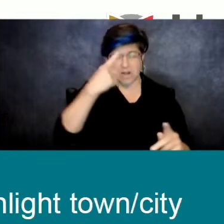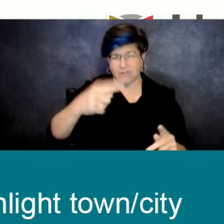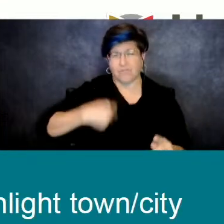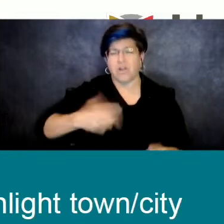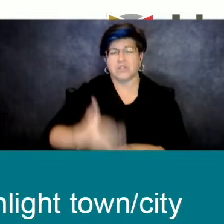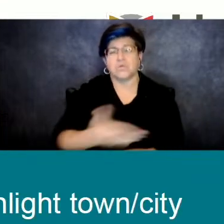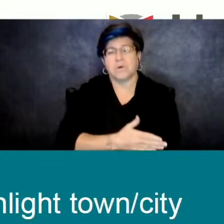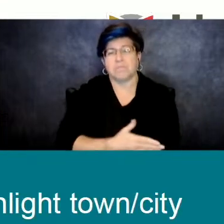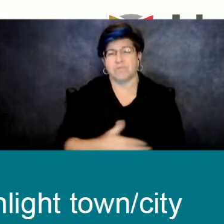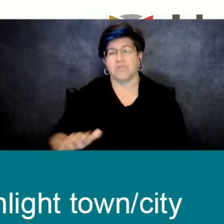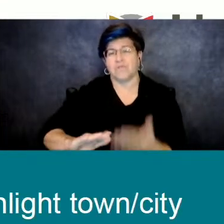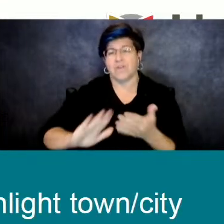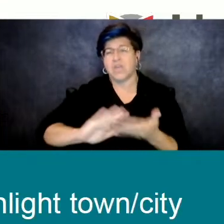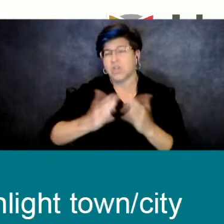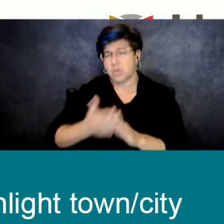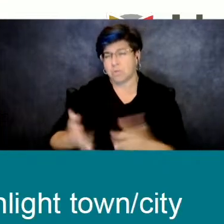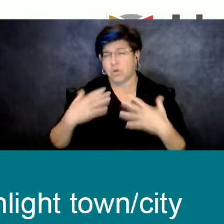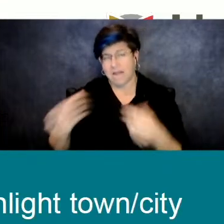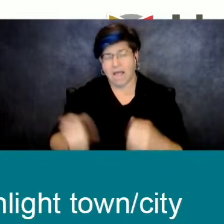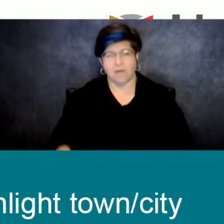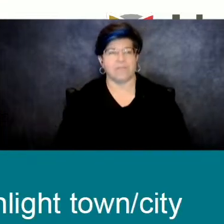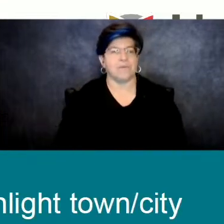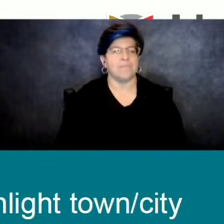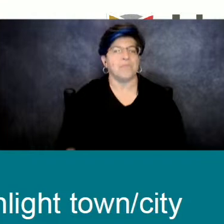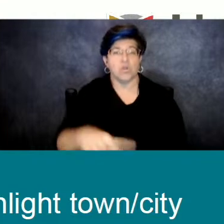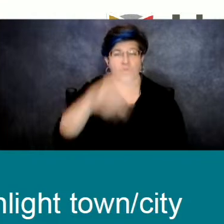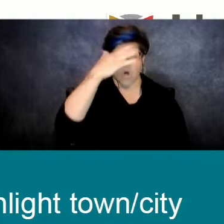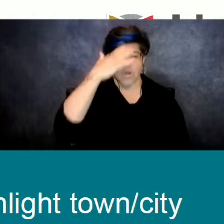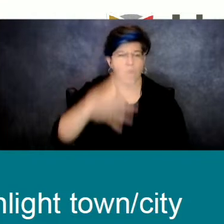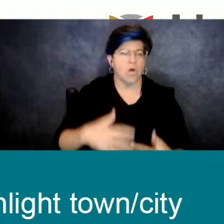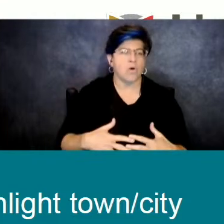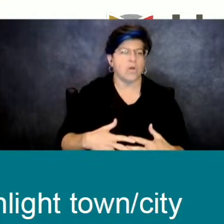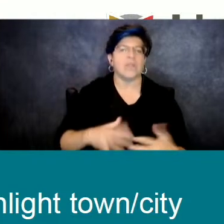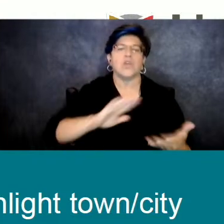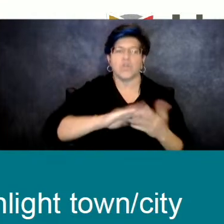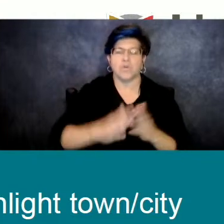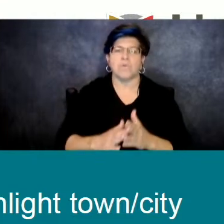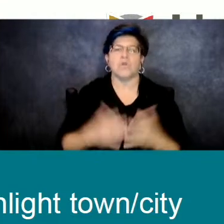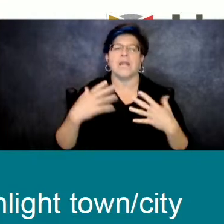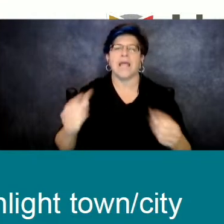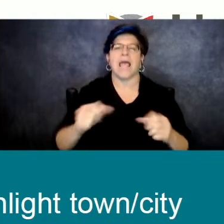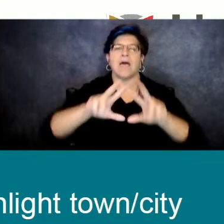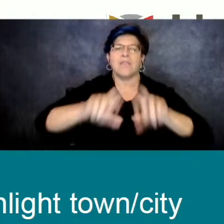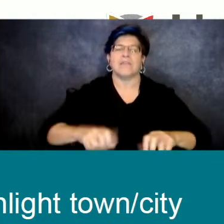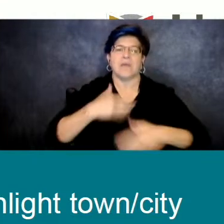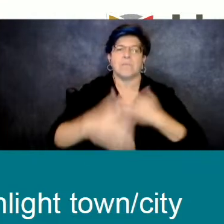BIG OPPORTUNITIES FOR OUR COMMUNITY IN TERMS OF HEALTH